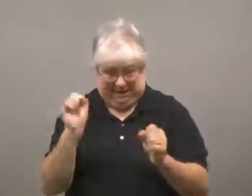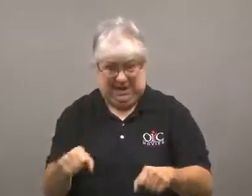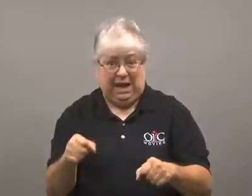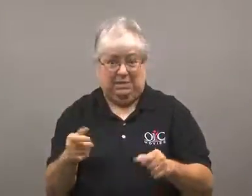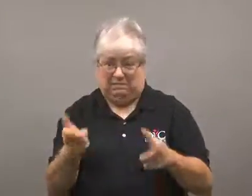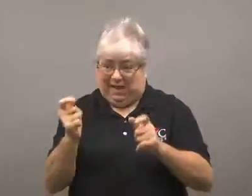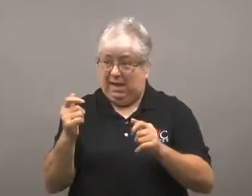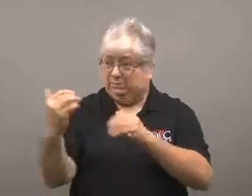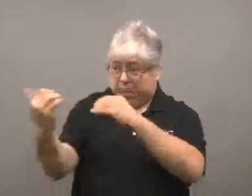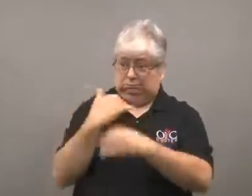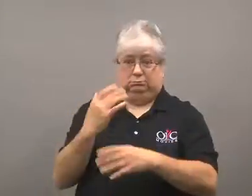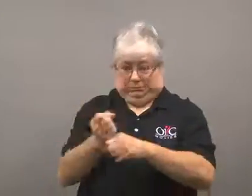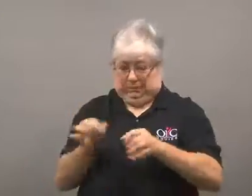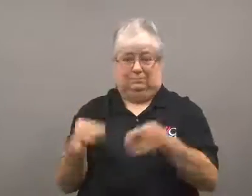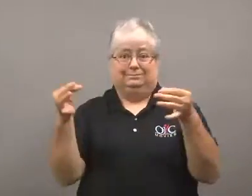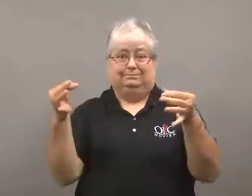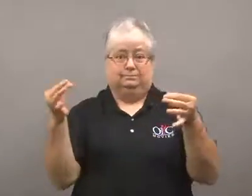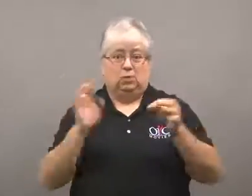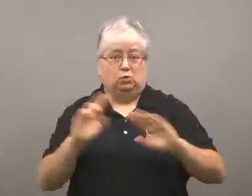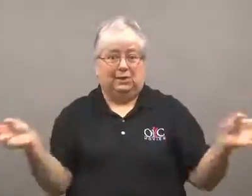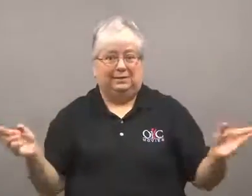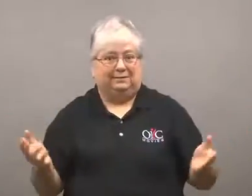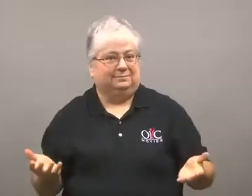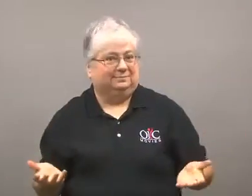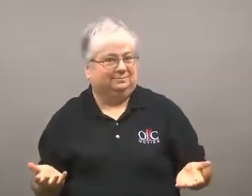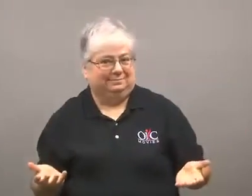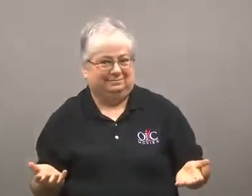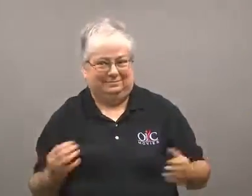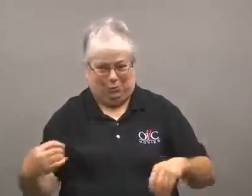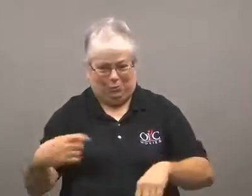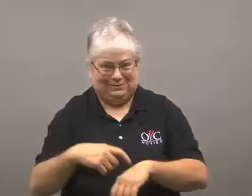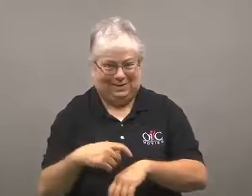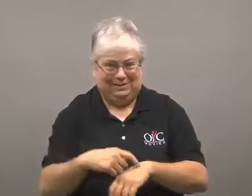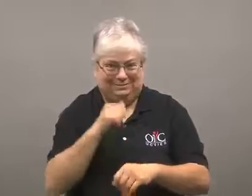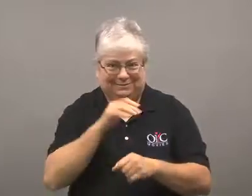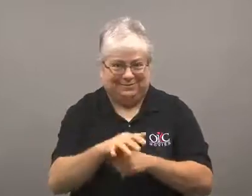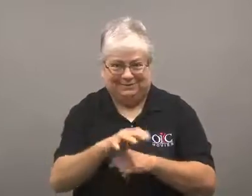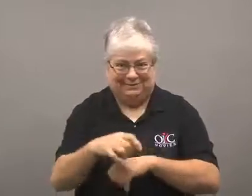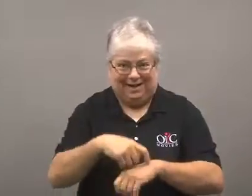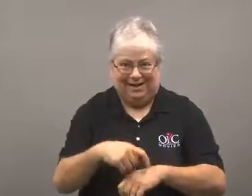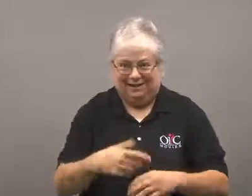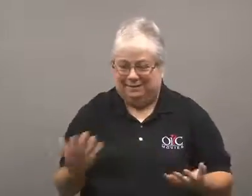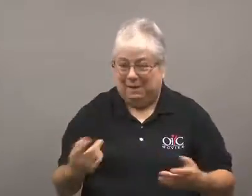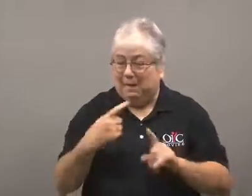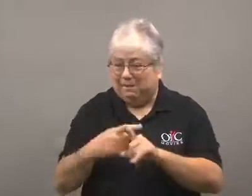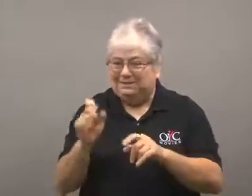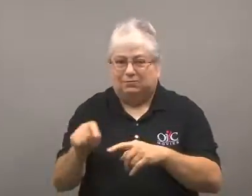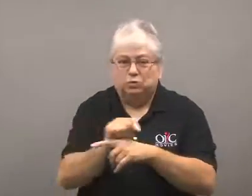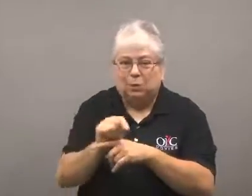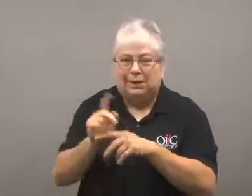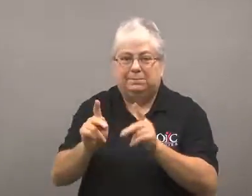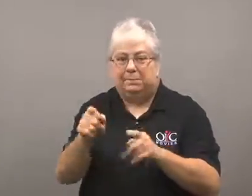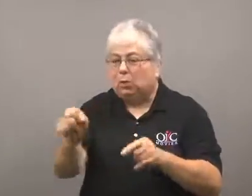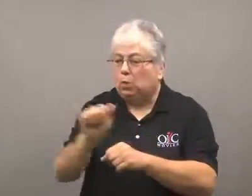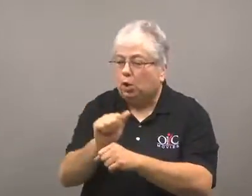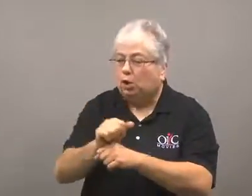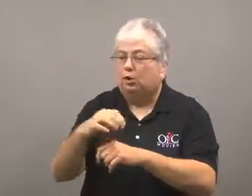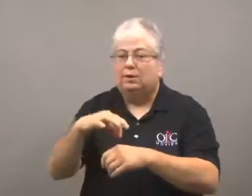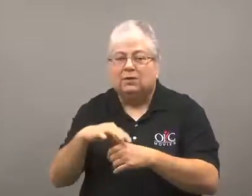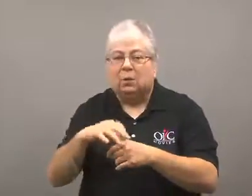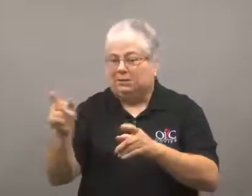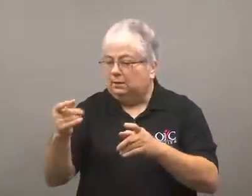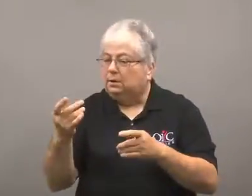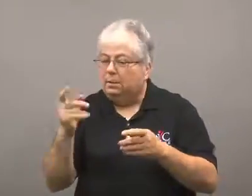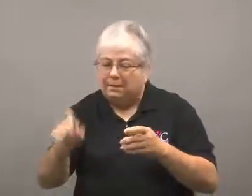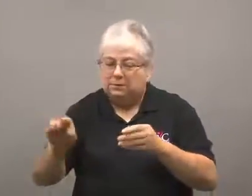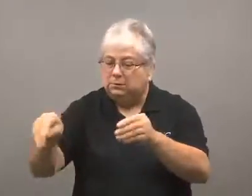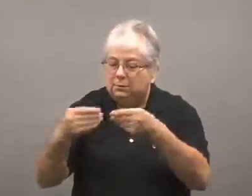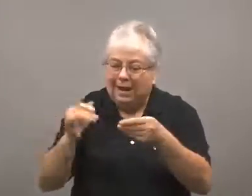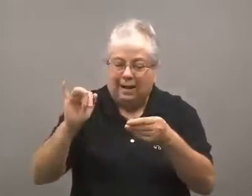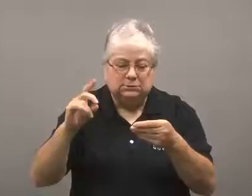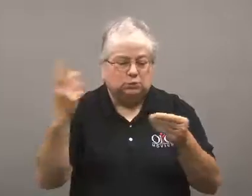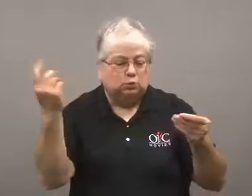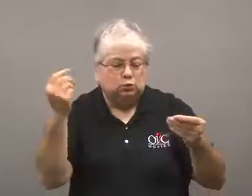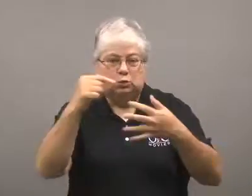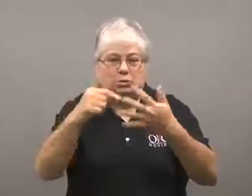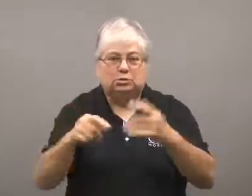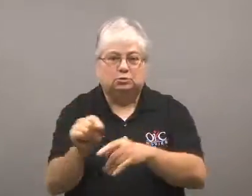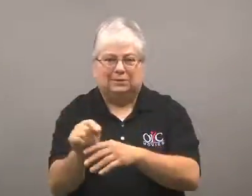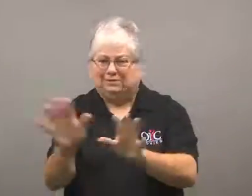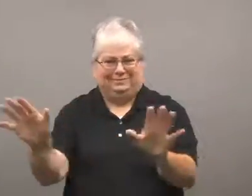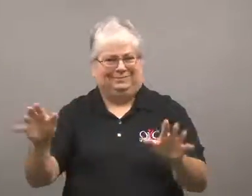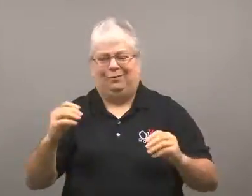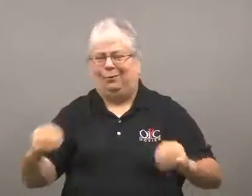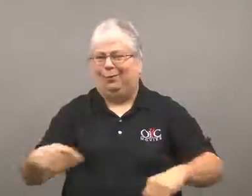That was not going to be enough time for them to do so.